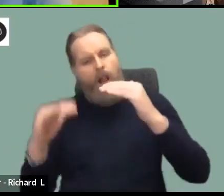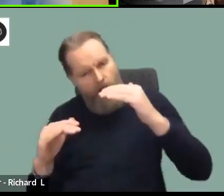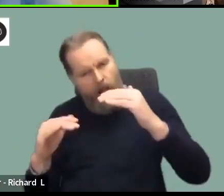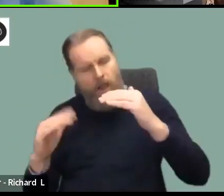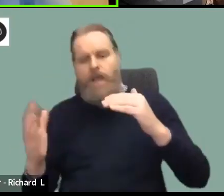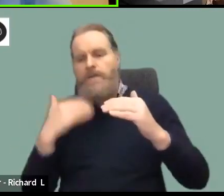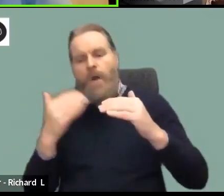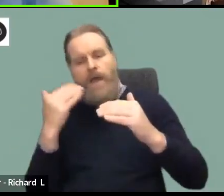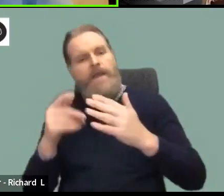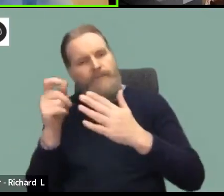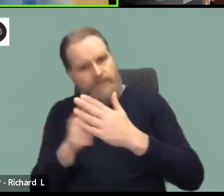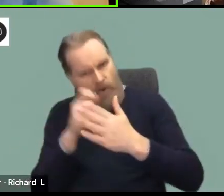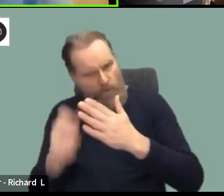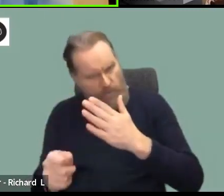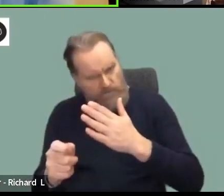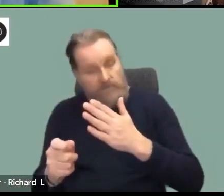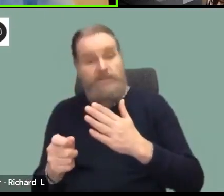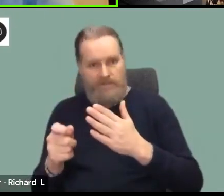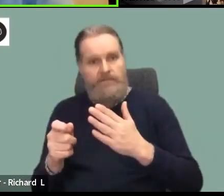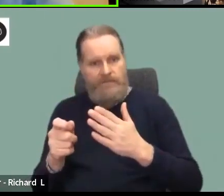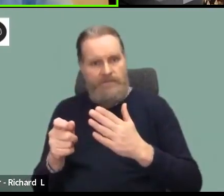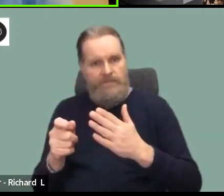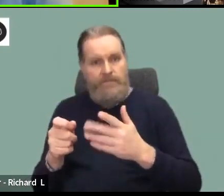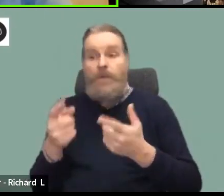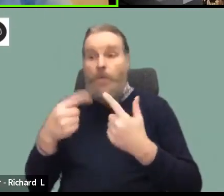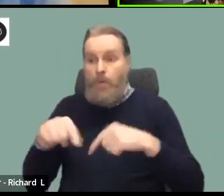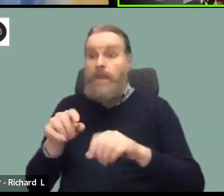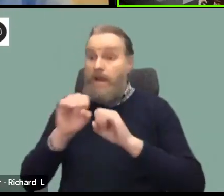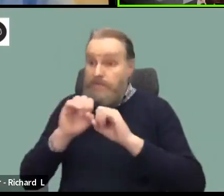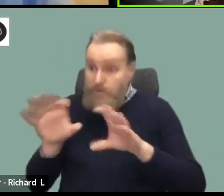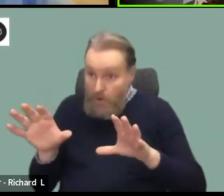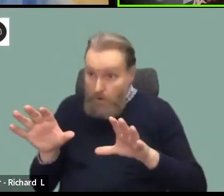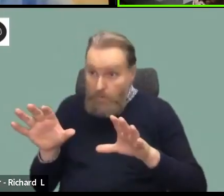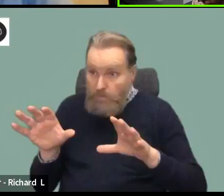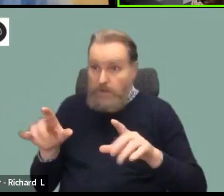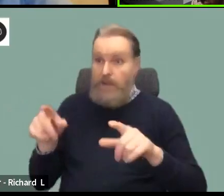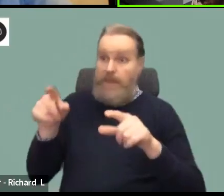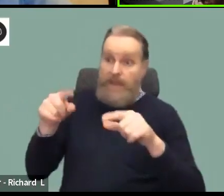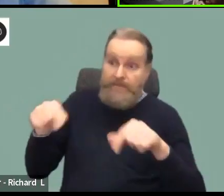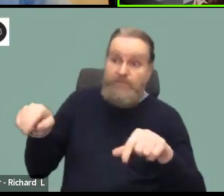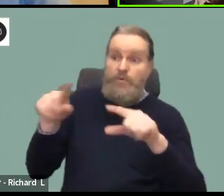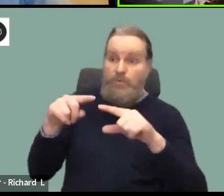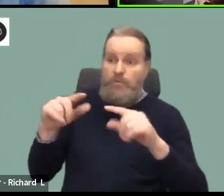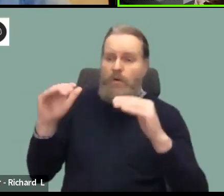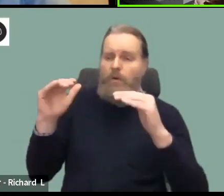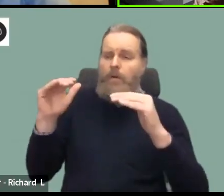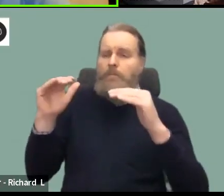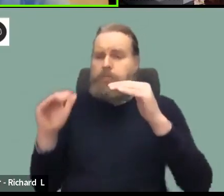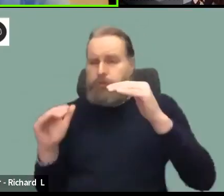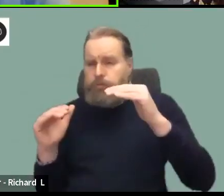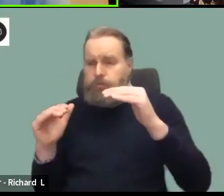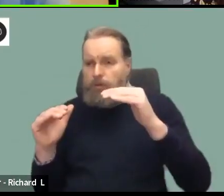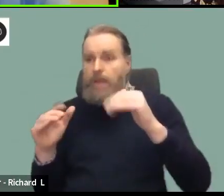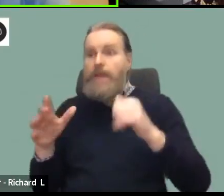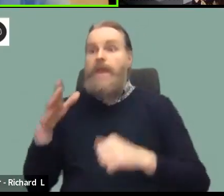the threshold that we've written out to our leading they representatives in all representatives in all parts of the Union to me. ke it clear that if any it clear that if anyone who just